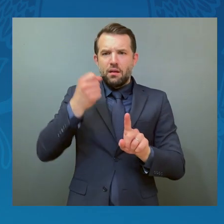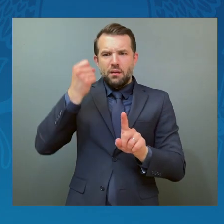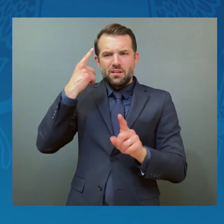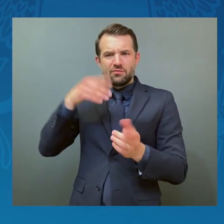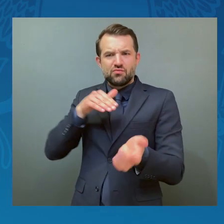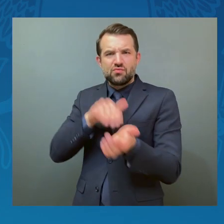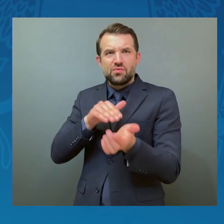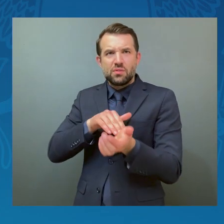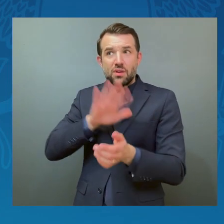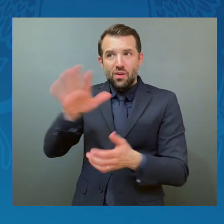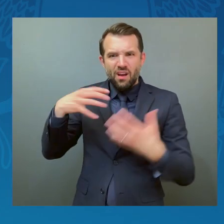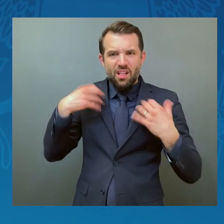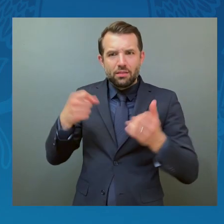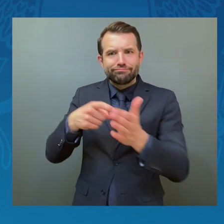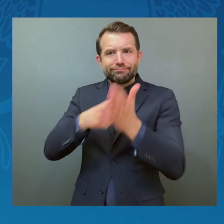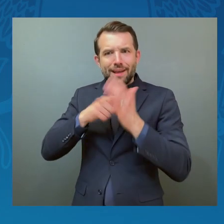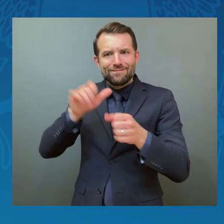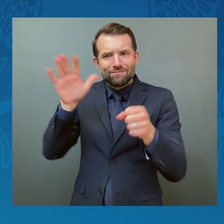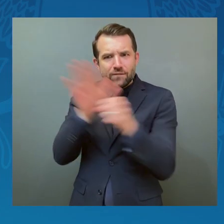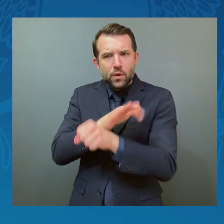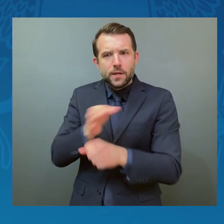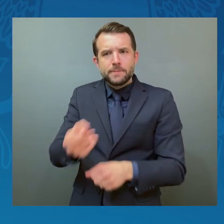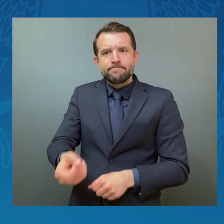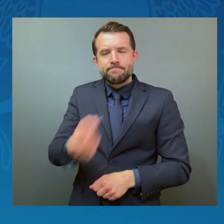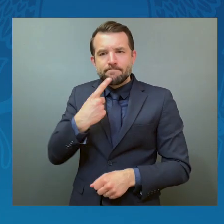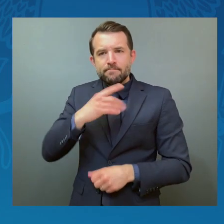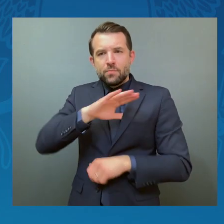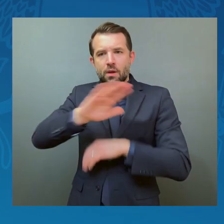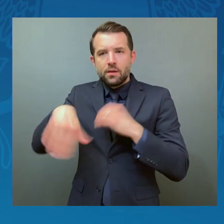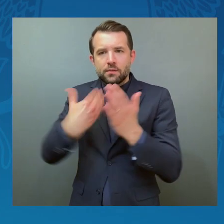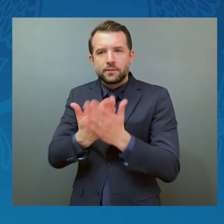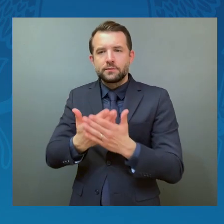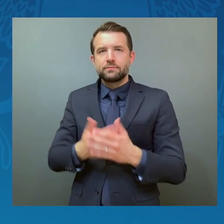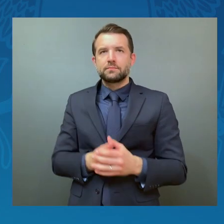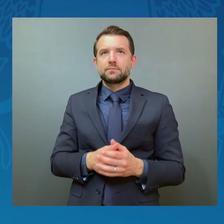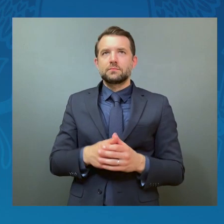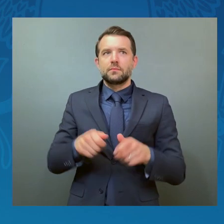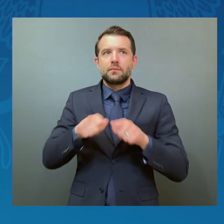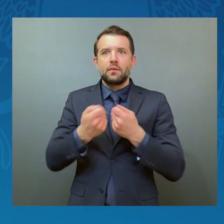and wellbeing that they need to take the whole pill. So let's think about what that means